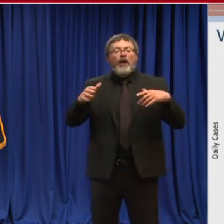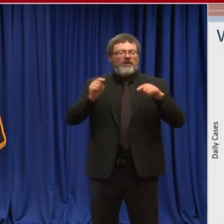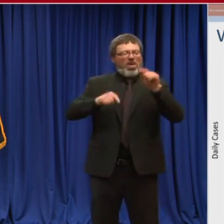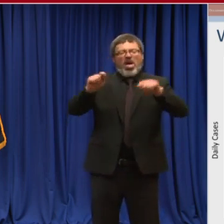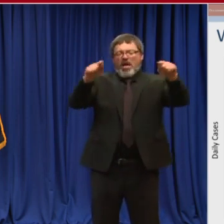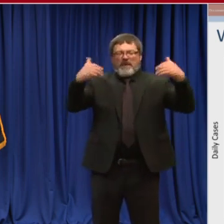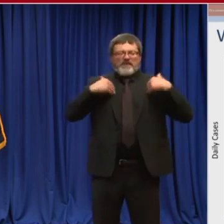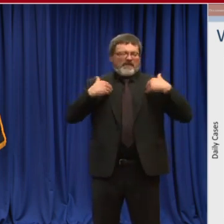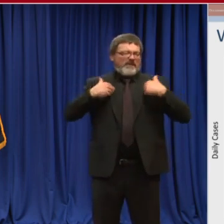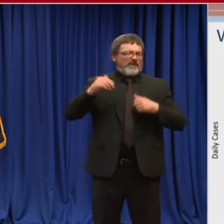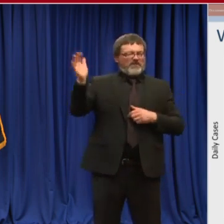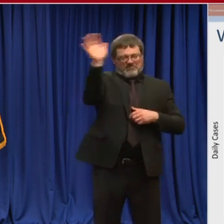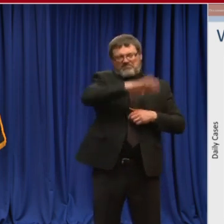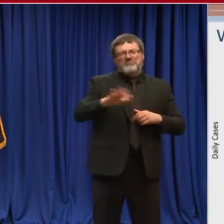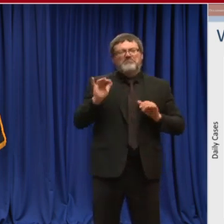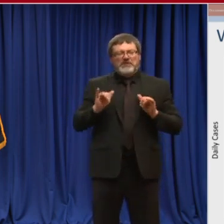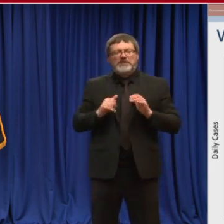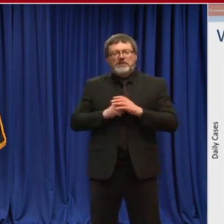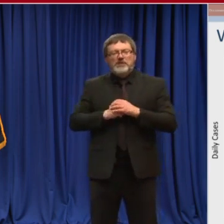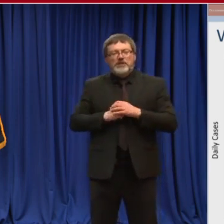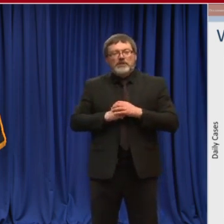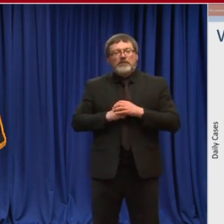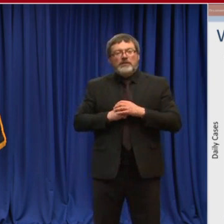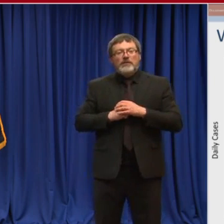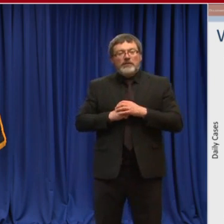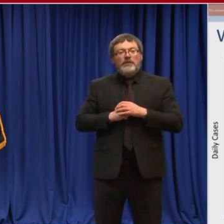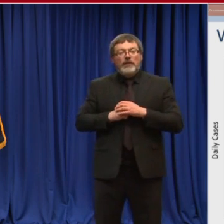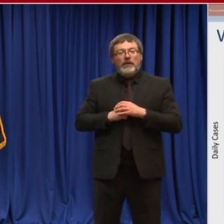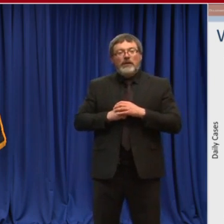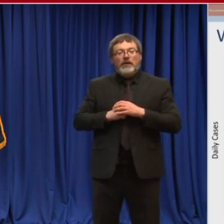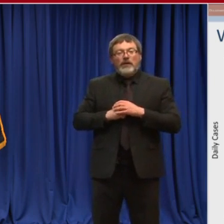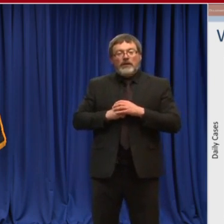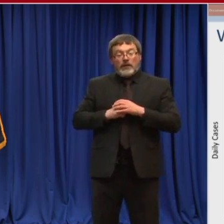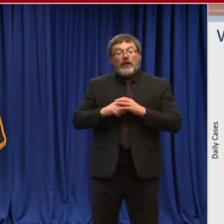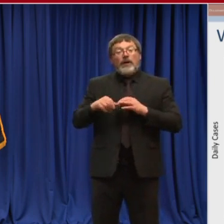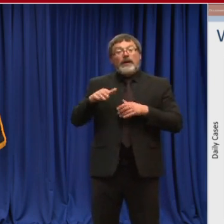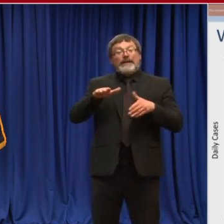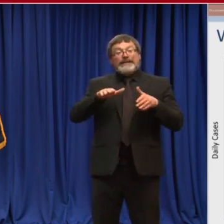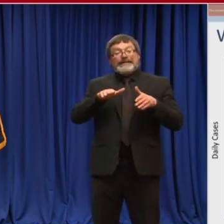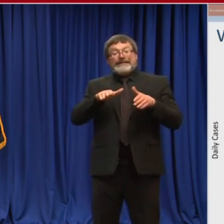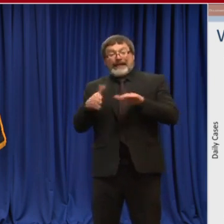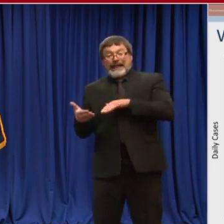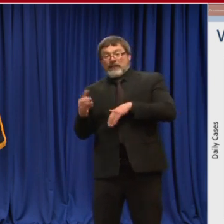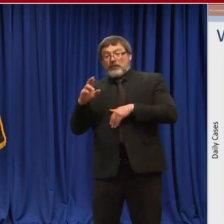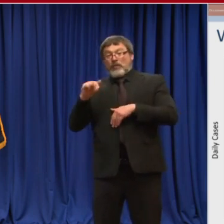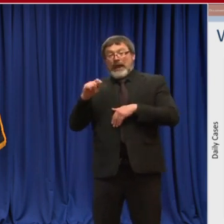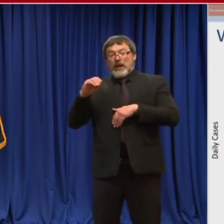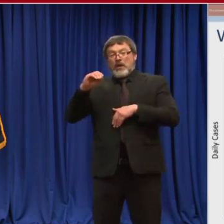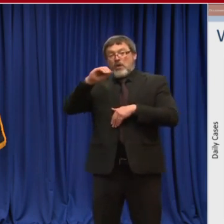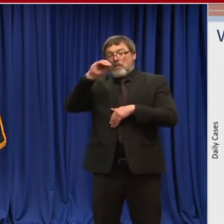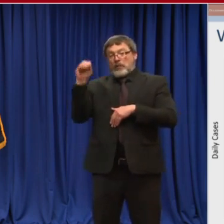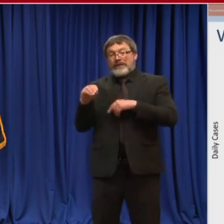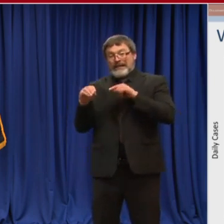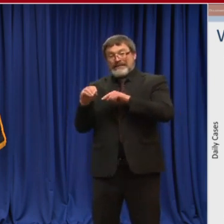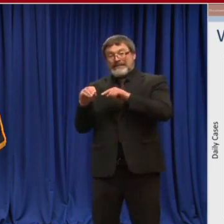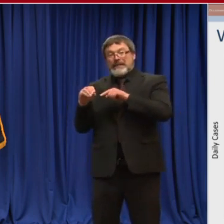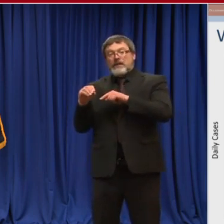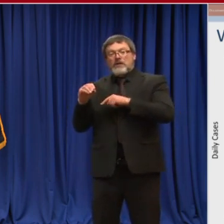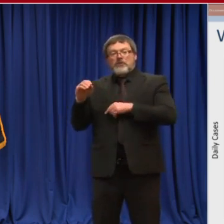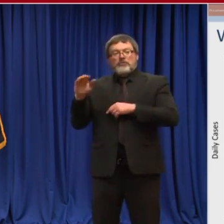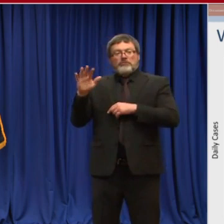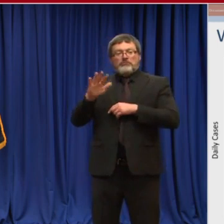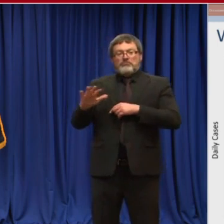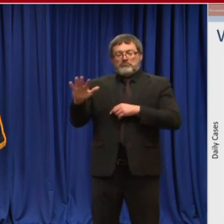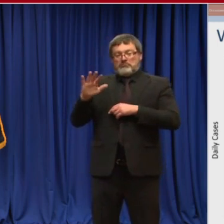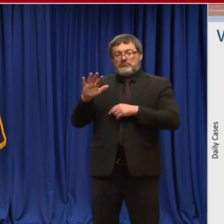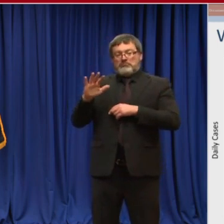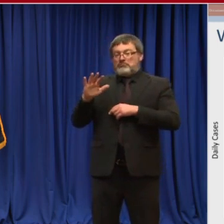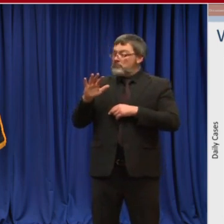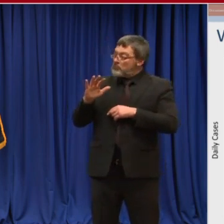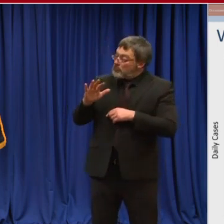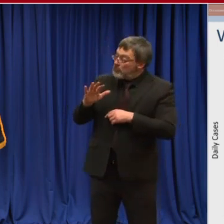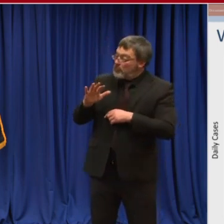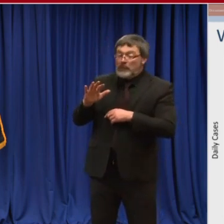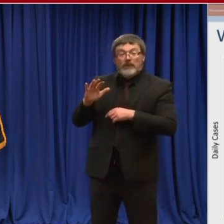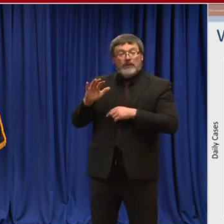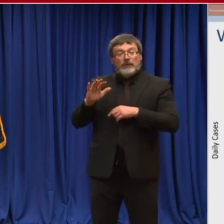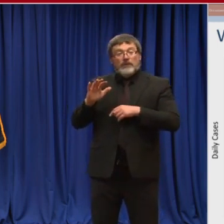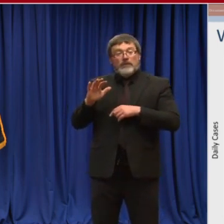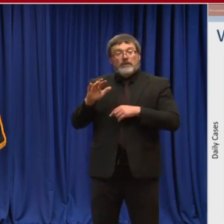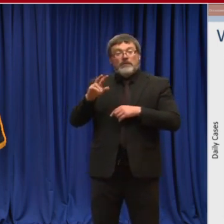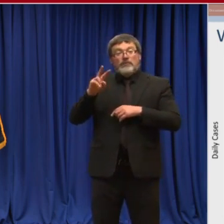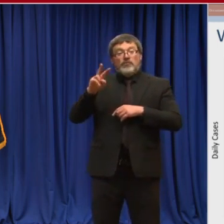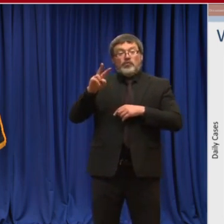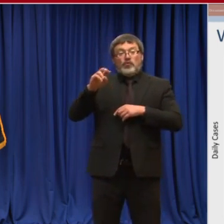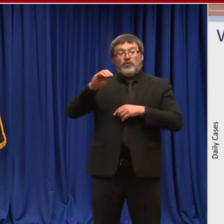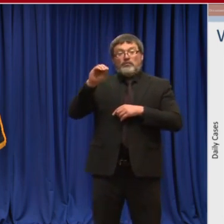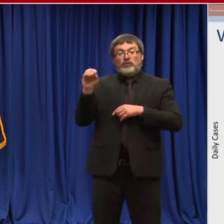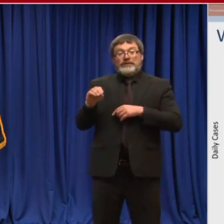THAT’S NOT JUST DIAGNOSED INFECTIONS, BUT WE KNOW THAT THE WHAT WE CALL CASE FATALITY RATE, THAT’S THE PERCENTAGE OF PEOPLE WHO END UP DYING FROM COVID-19 INFECTION IS APPROXIMATELY 2%